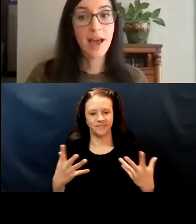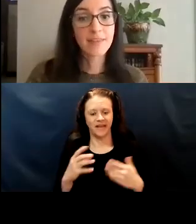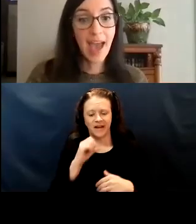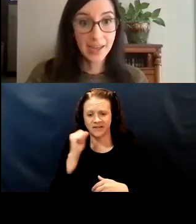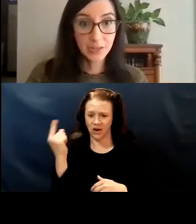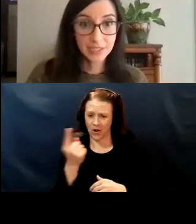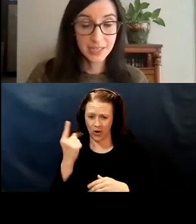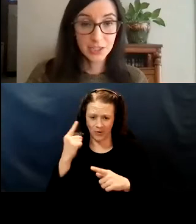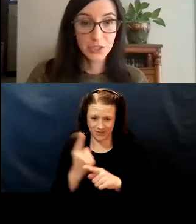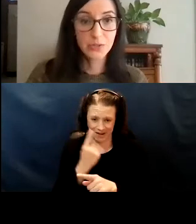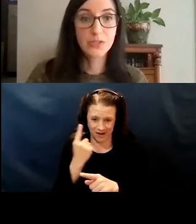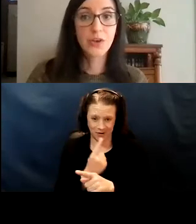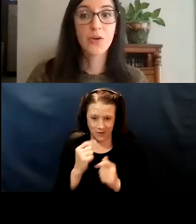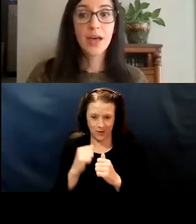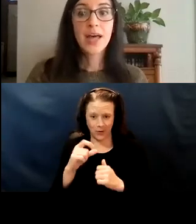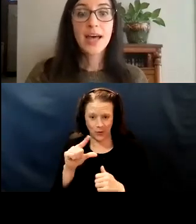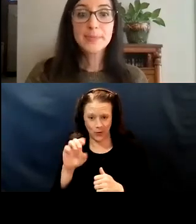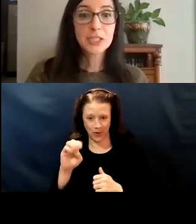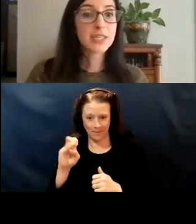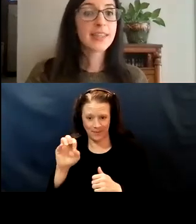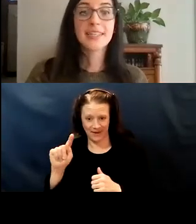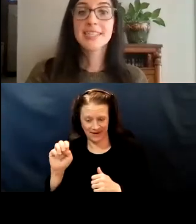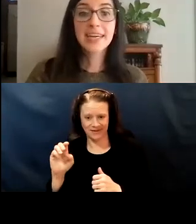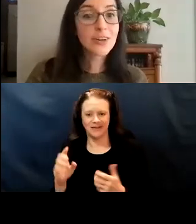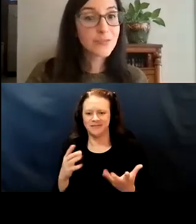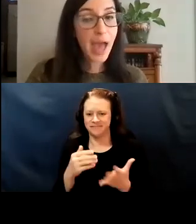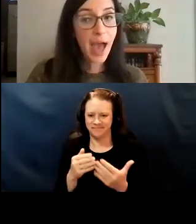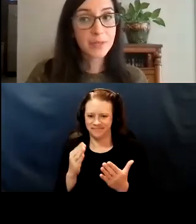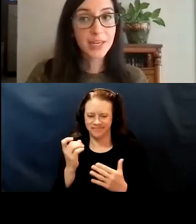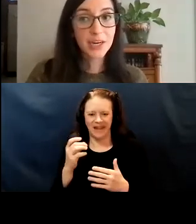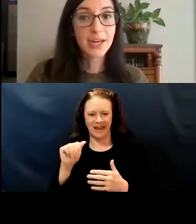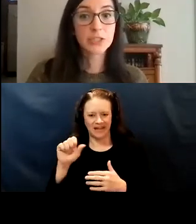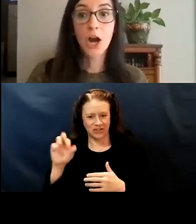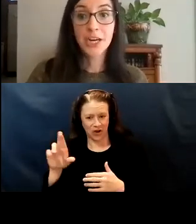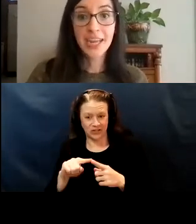of accuracy issues. So especially that technical vocabulary or